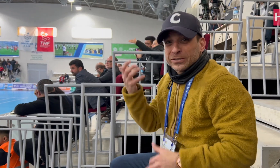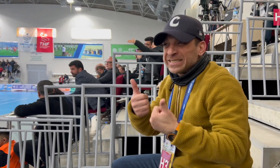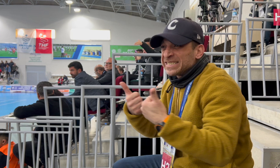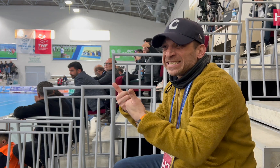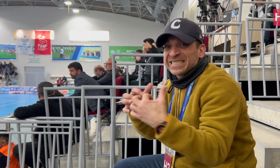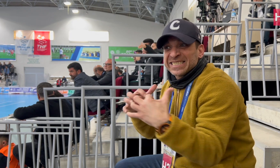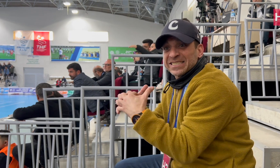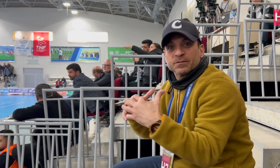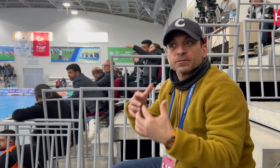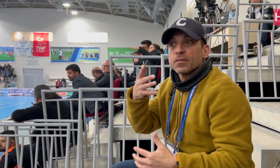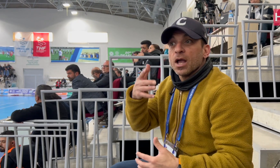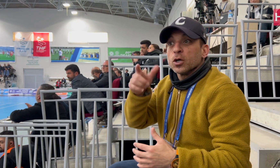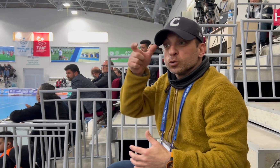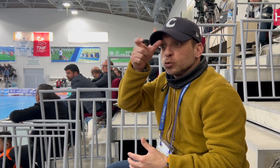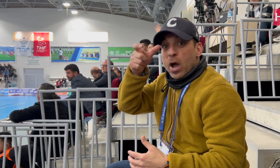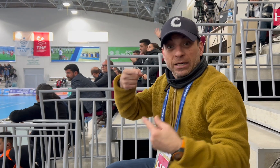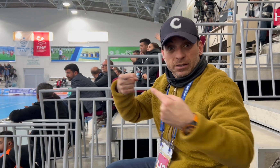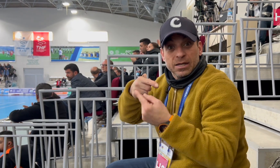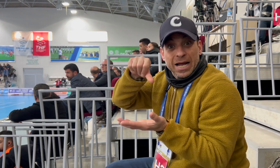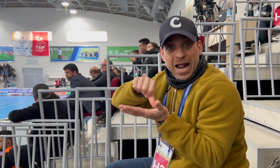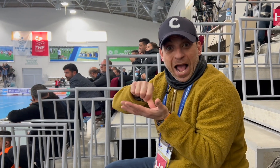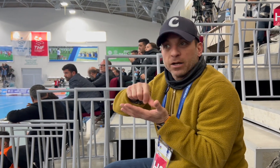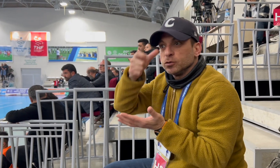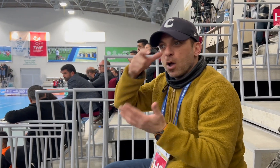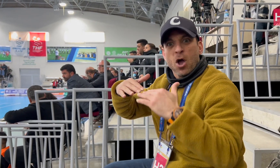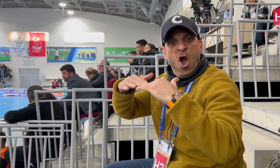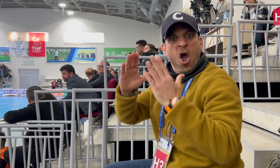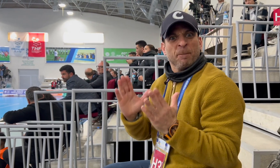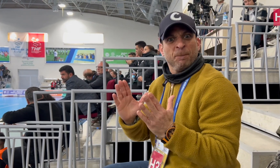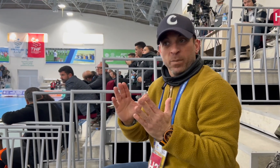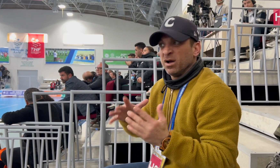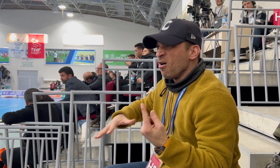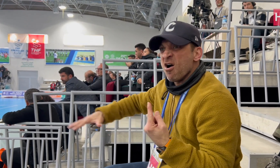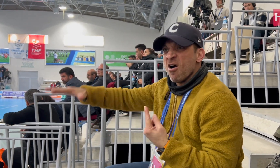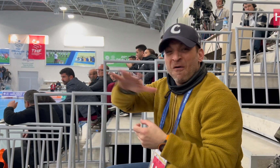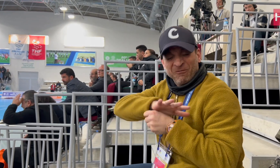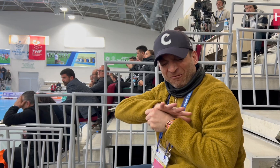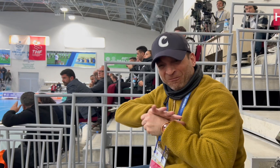[Memnos]: What a match between Turkey and Iran! Turkey is at advantage because it's a home match for them with loud support from their fans